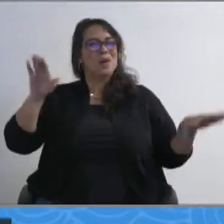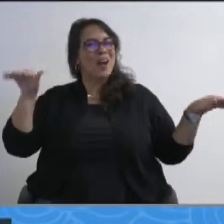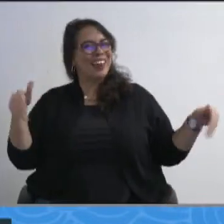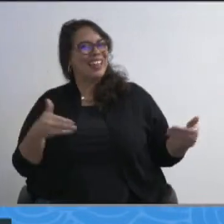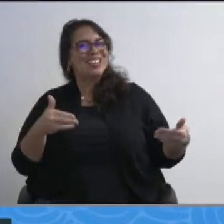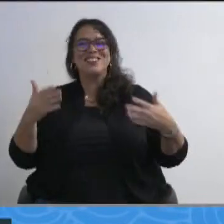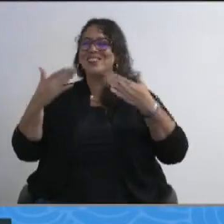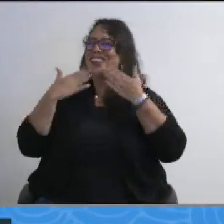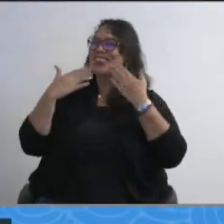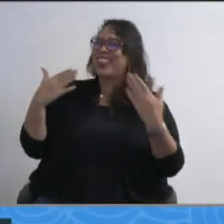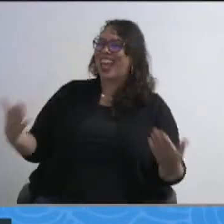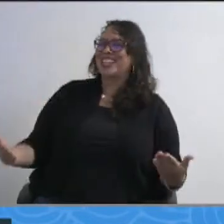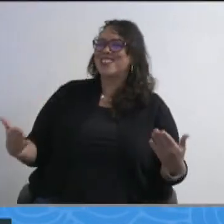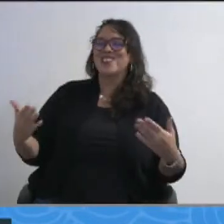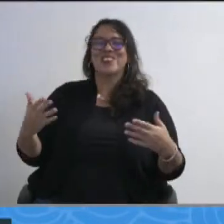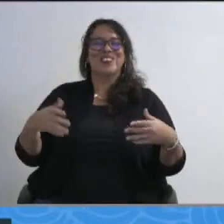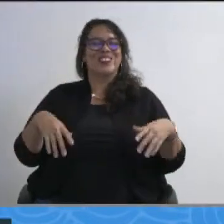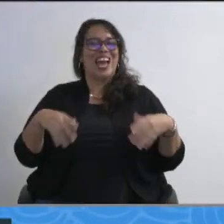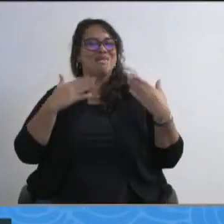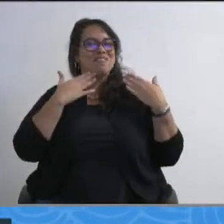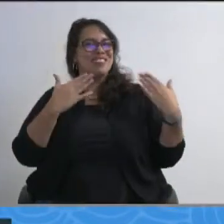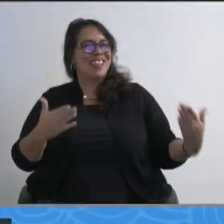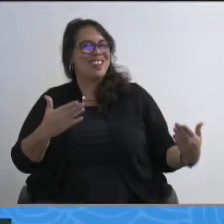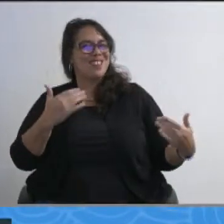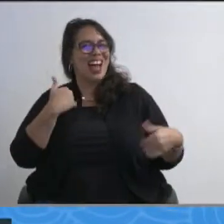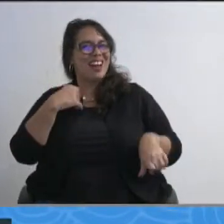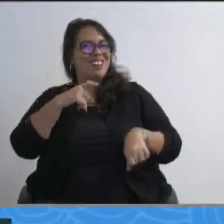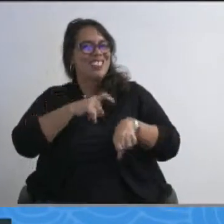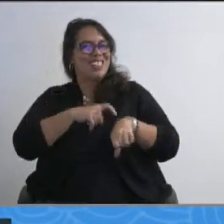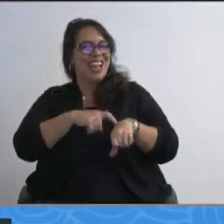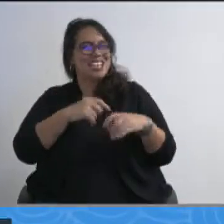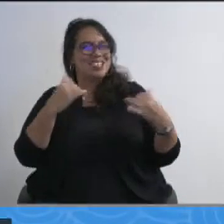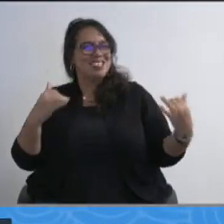I'm very thankful to have some time with you today.